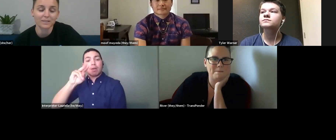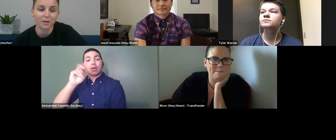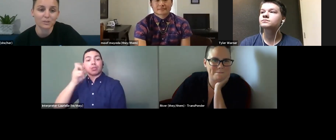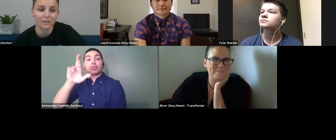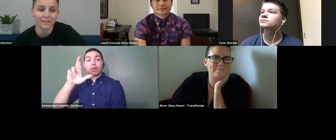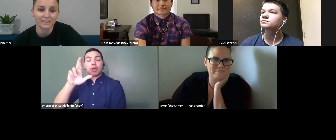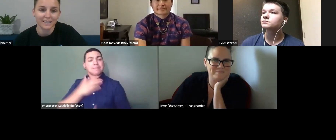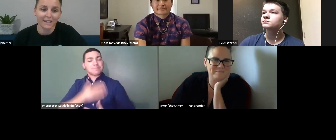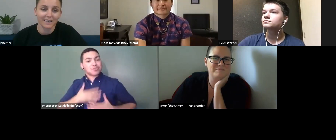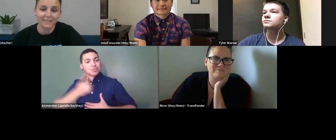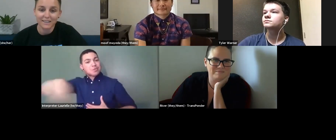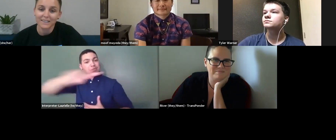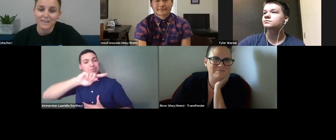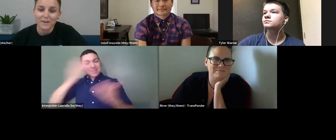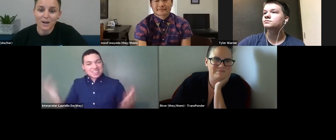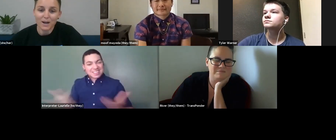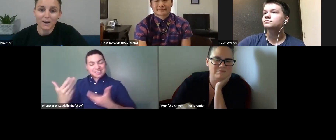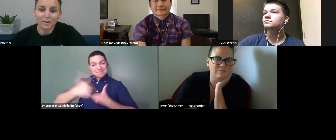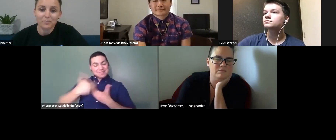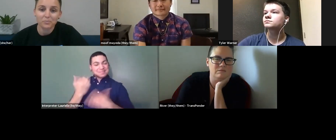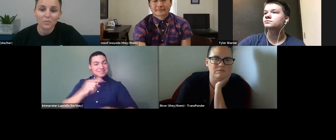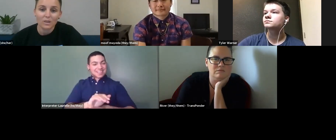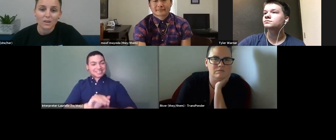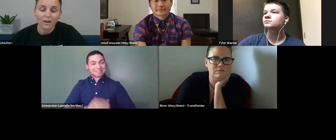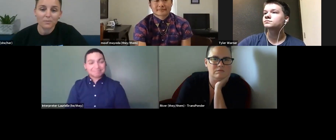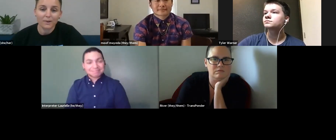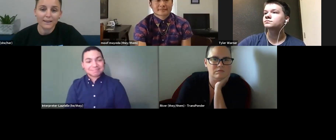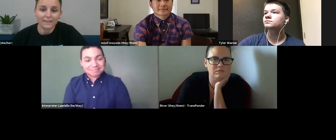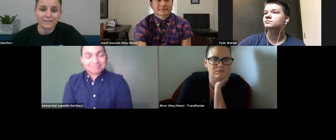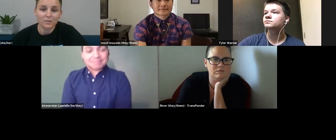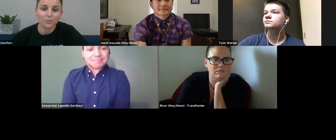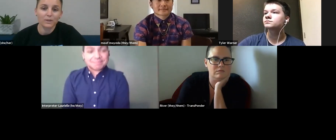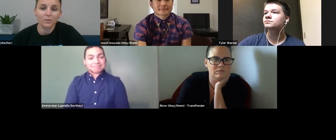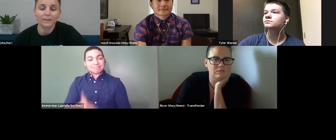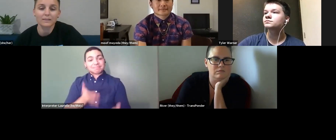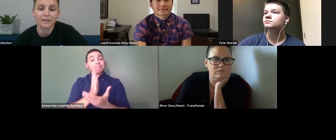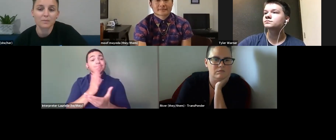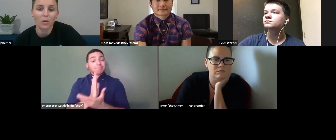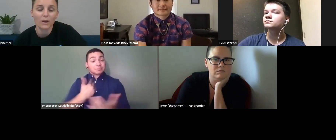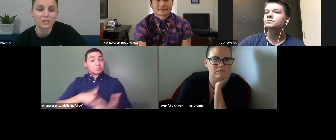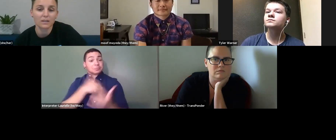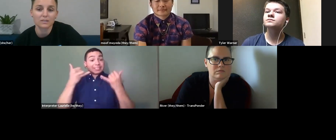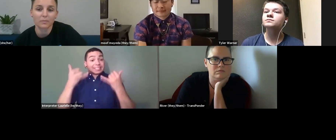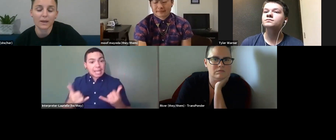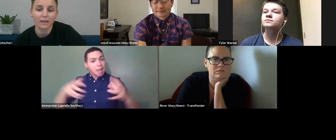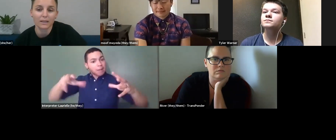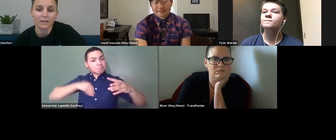First question is about Adi's law.